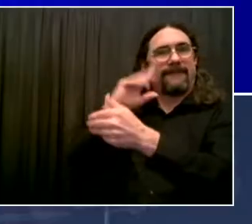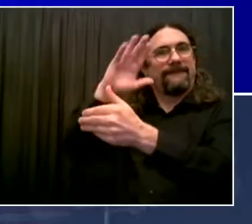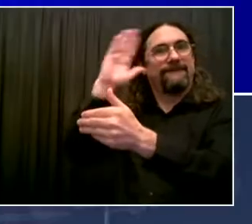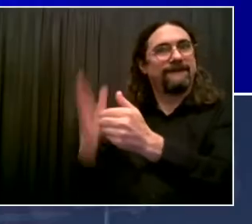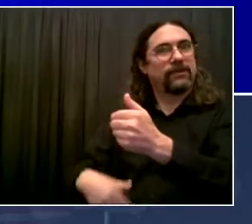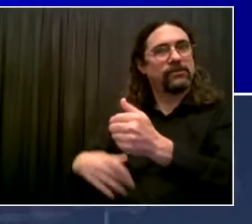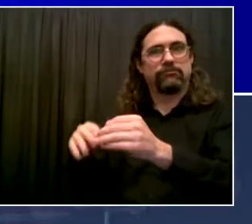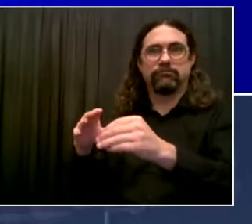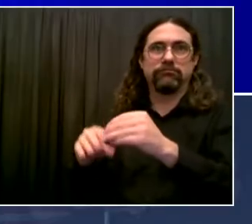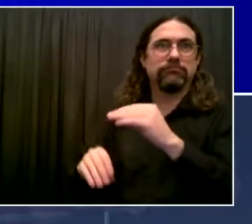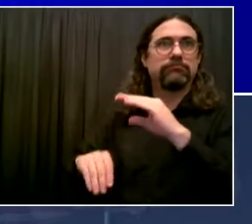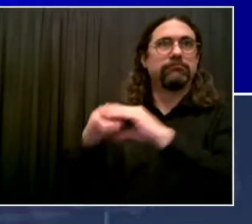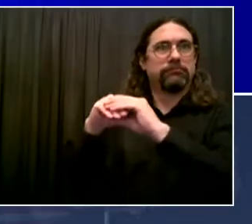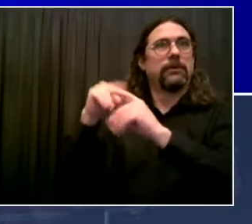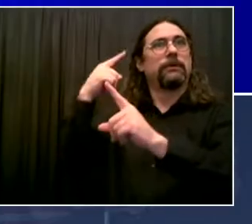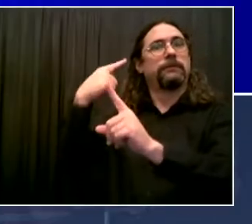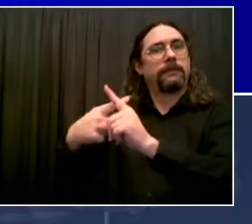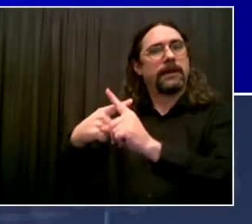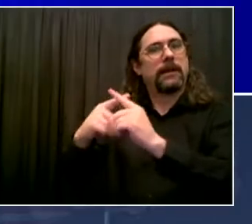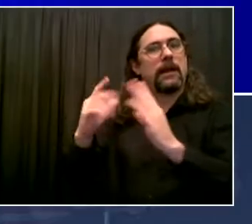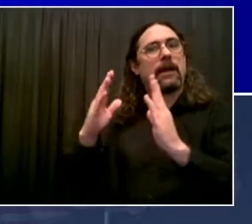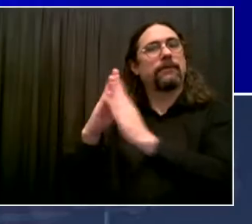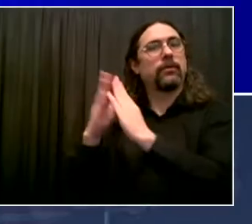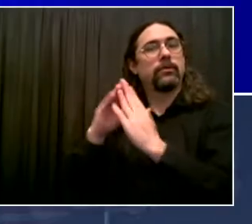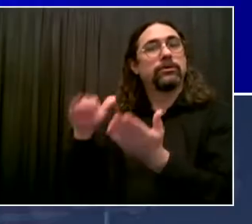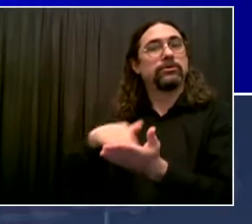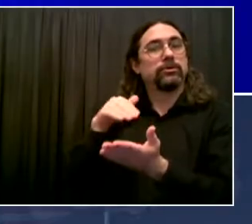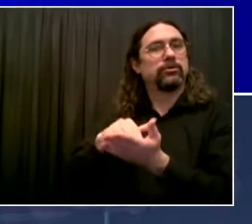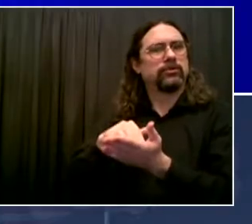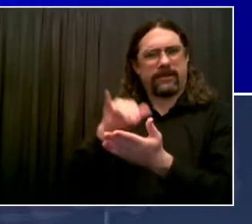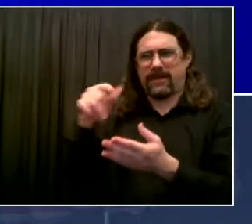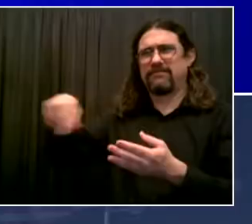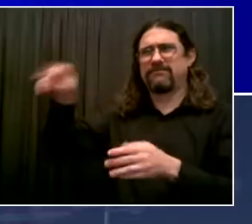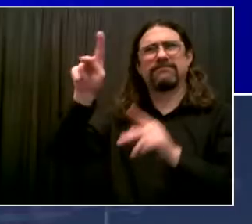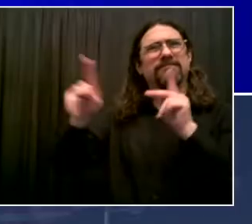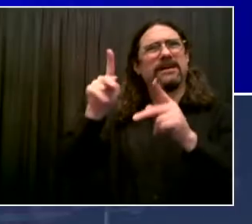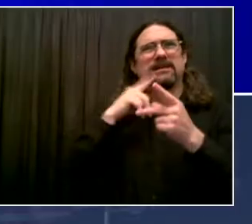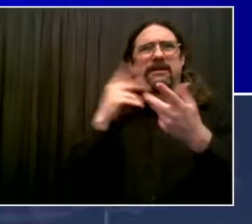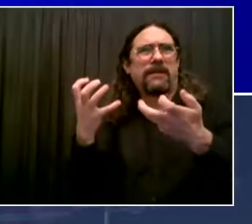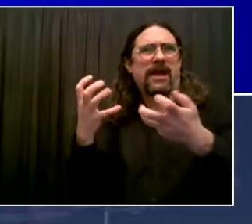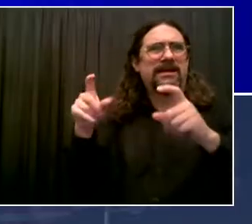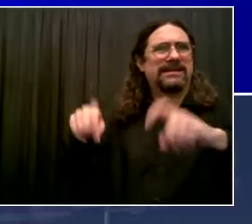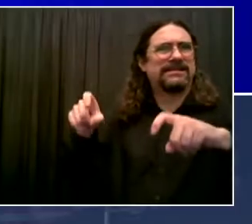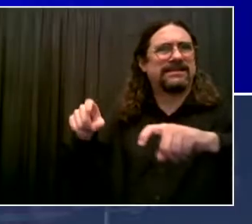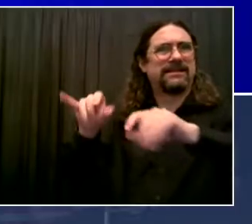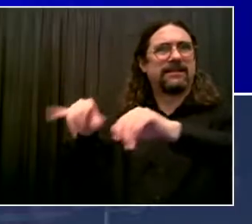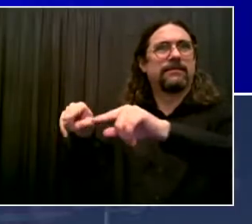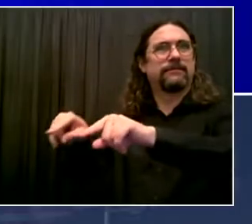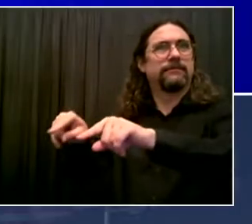IMPROVE THE QUALITY OF LIFE THAT WILL ALLOW THE COUNMMITY TO GET